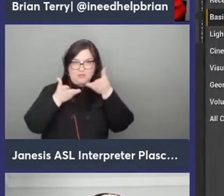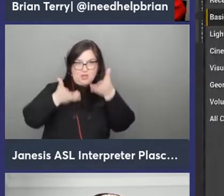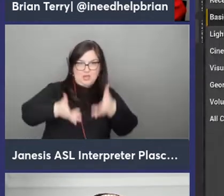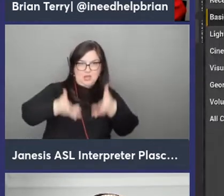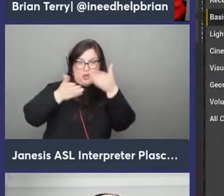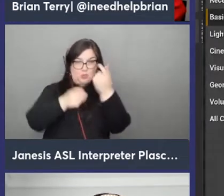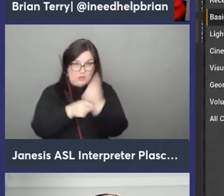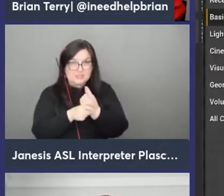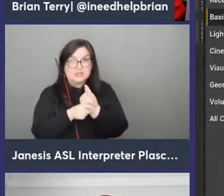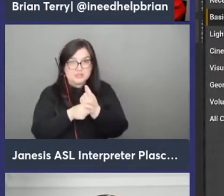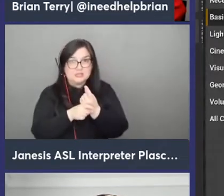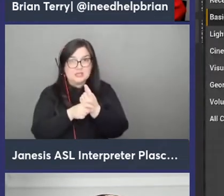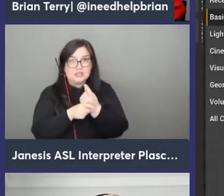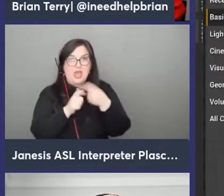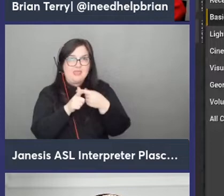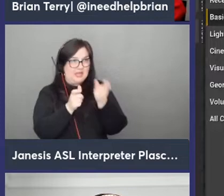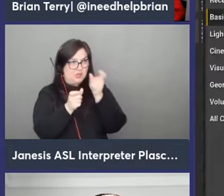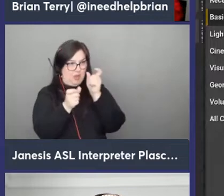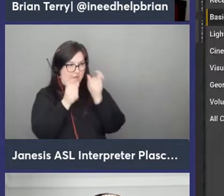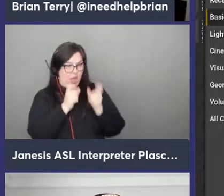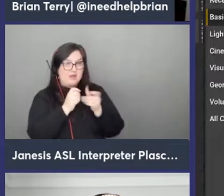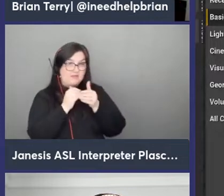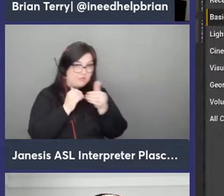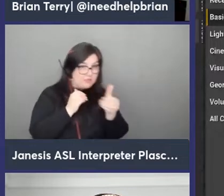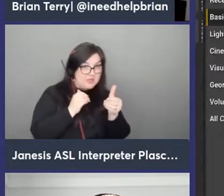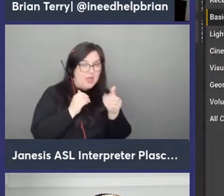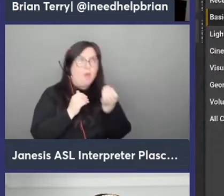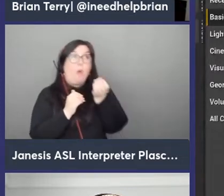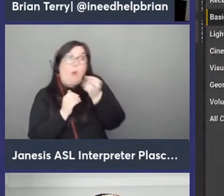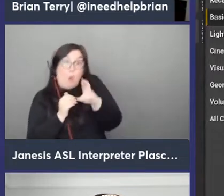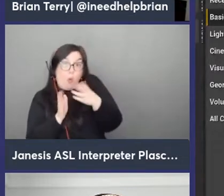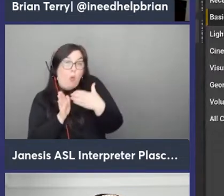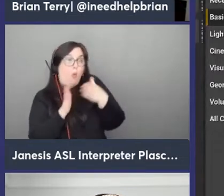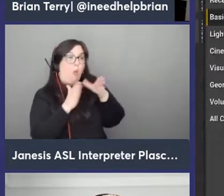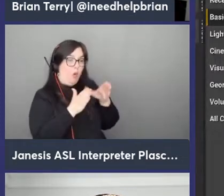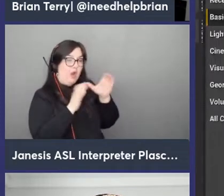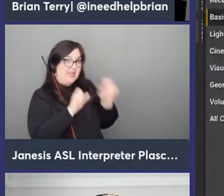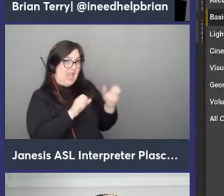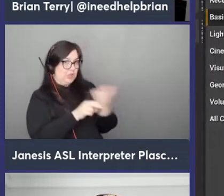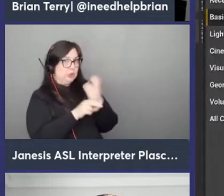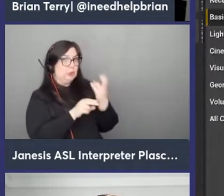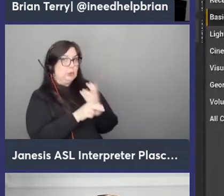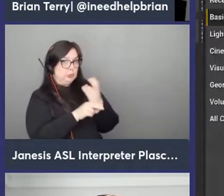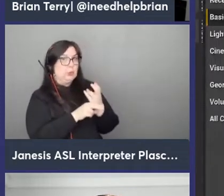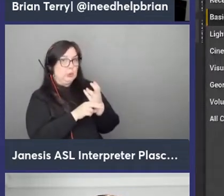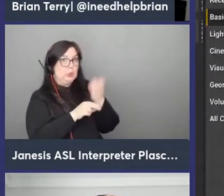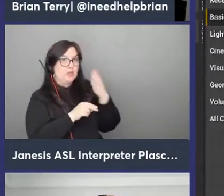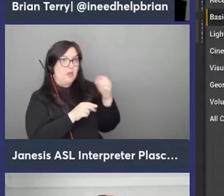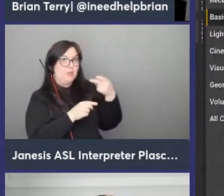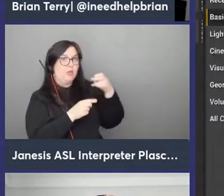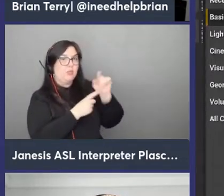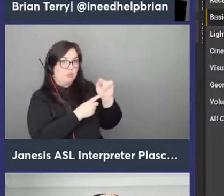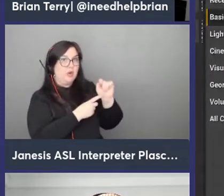and then start modifying from there, or you can use the Blueprint where it's more of a drag and drop and then it places